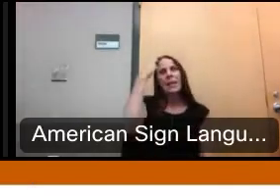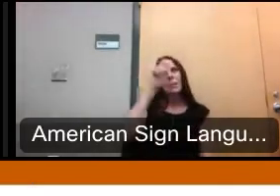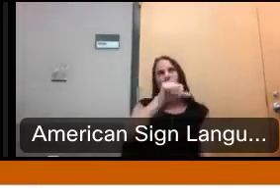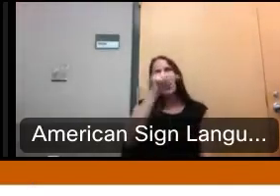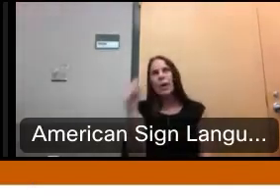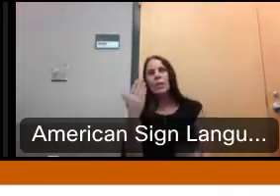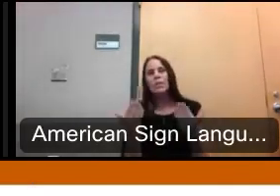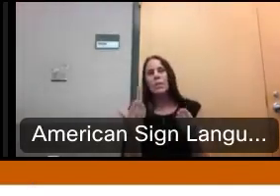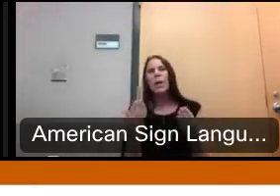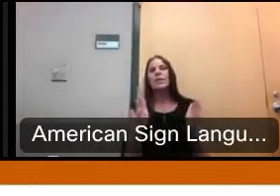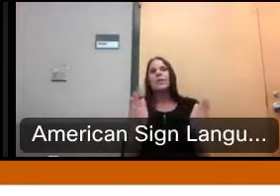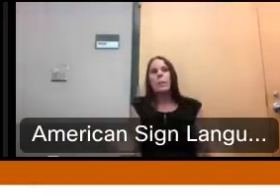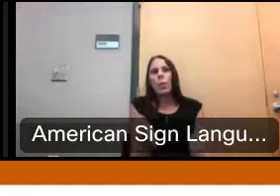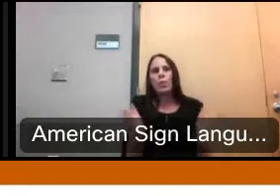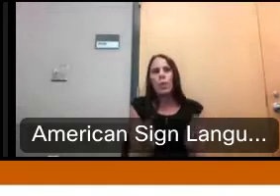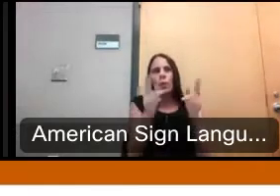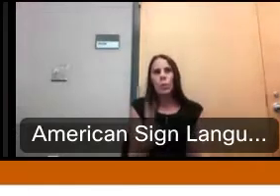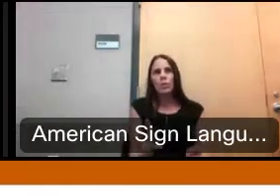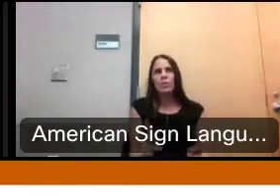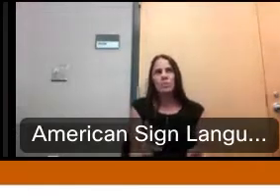That isn't the thing. Like, I would think should be their motivation. I want to hear